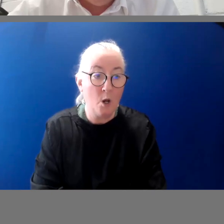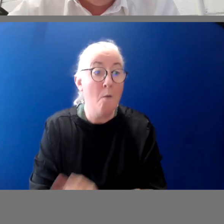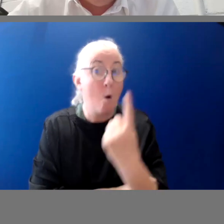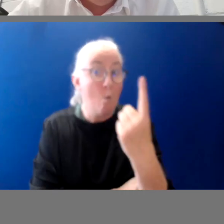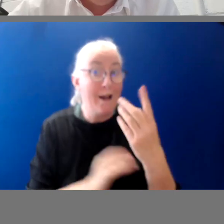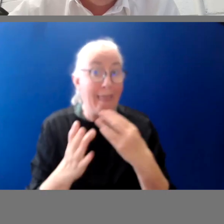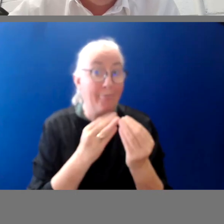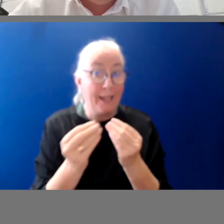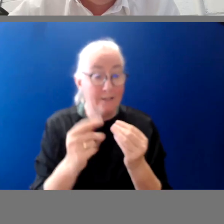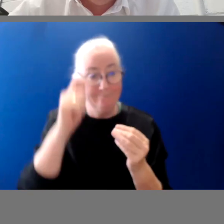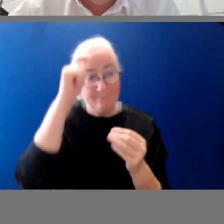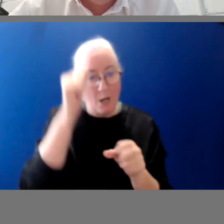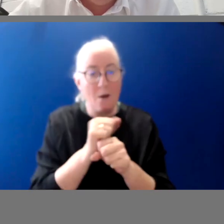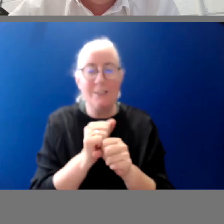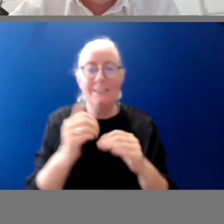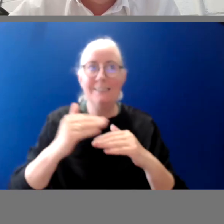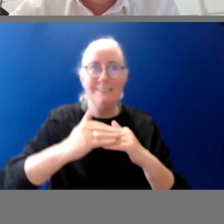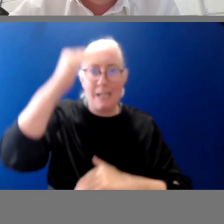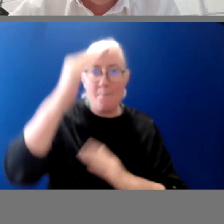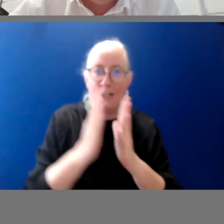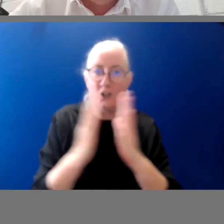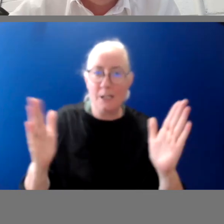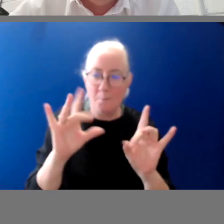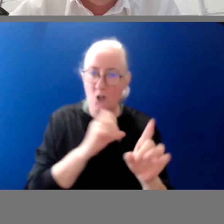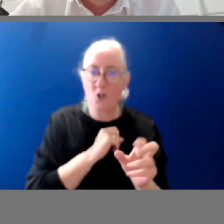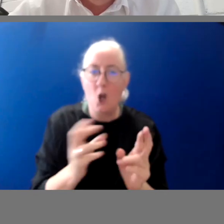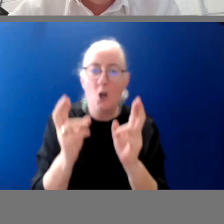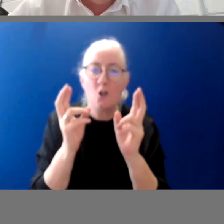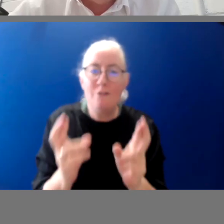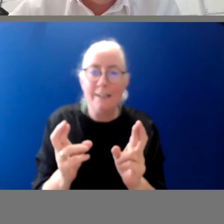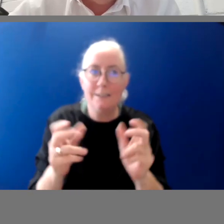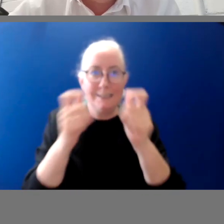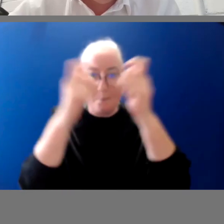eye on is the dimensions of the vision panels so ensure the correct dimensions are provided 200 mm